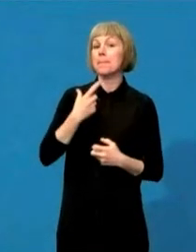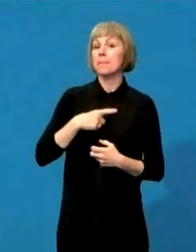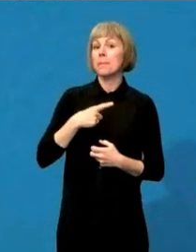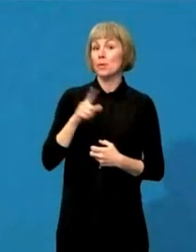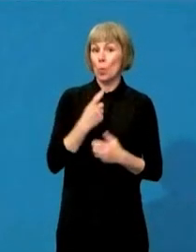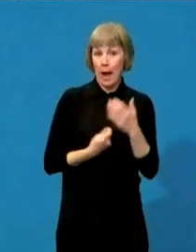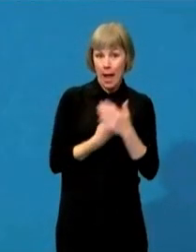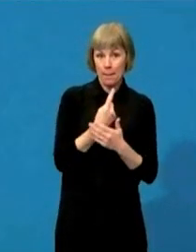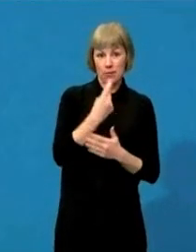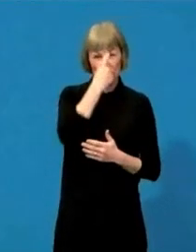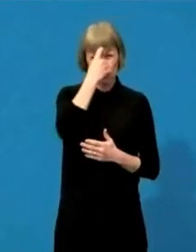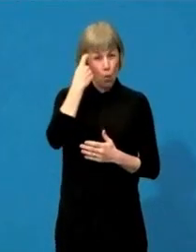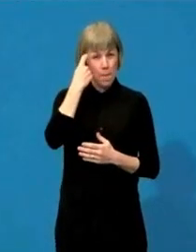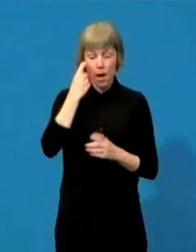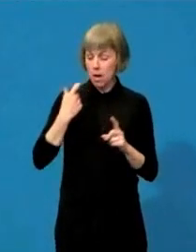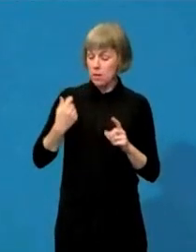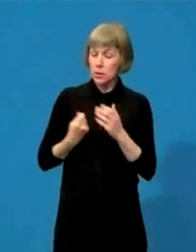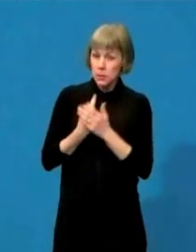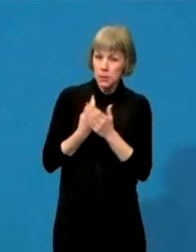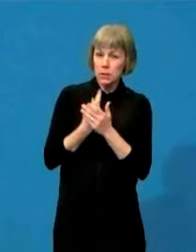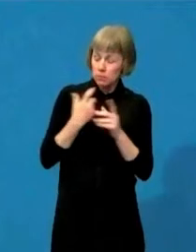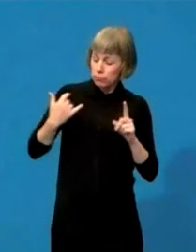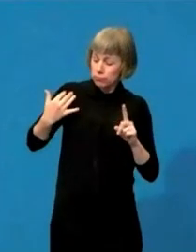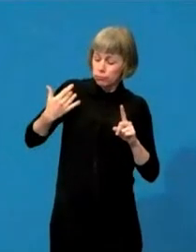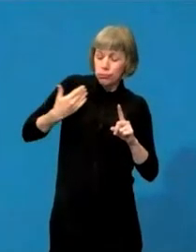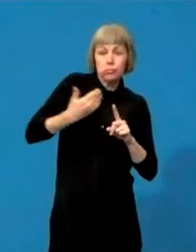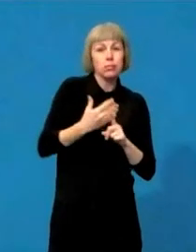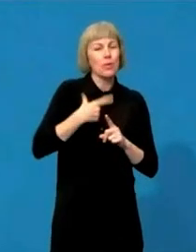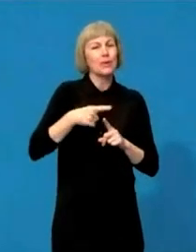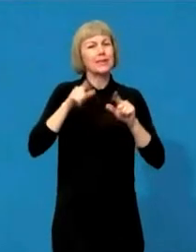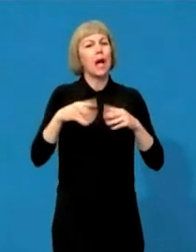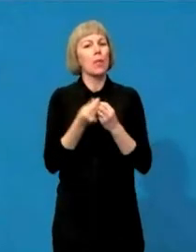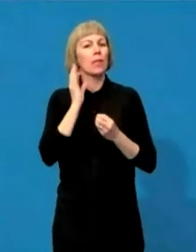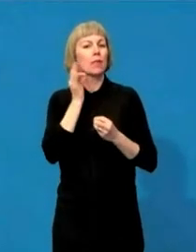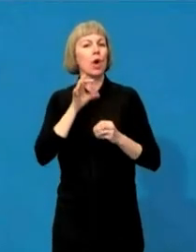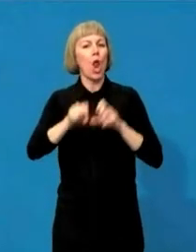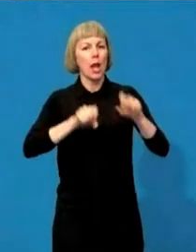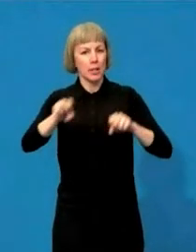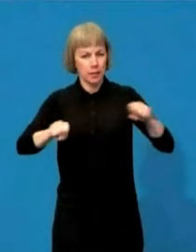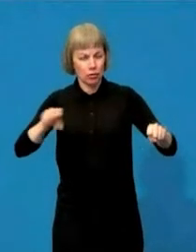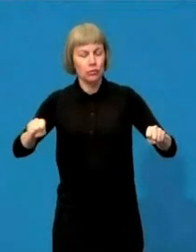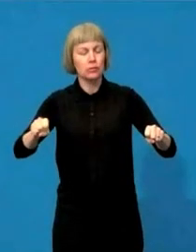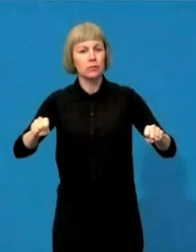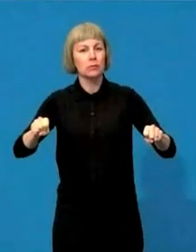around for a long time since colonisation, there's - there's that intergenerational trauma that exists within families.